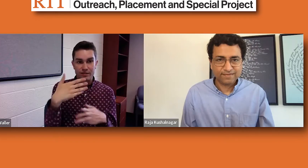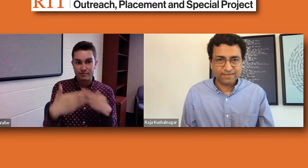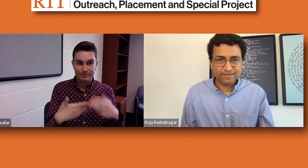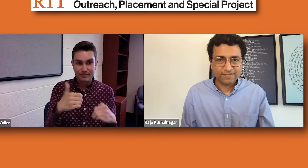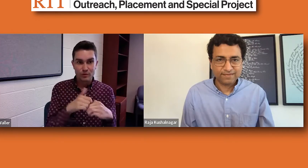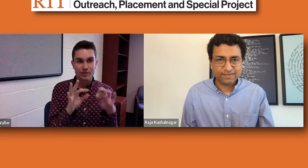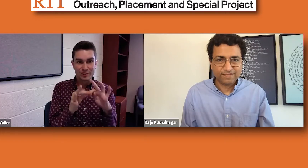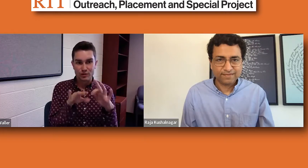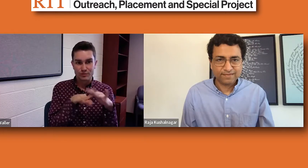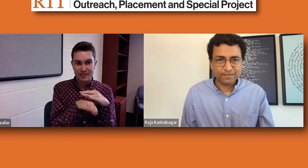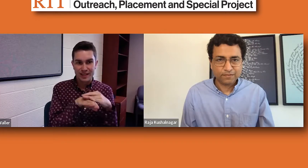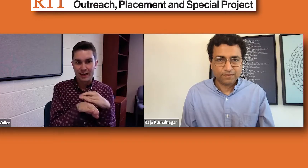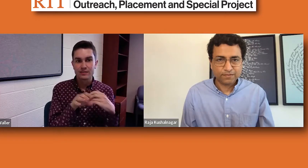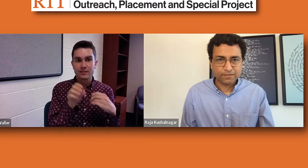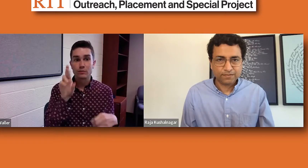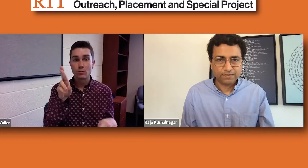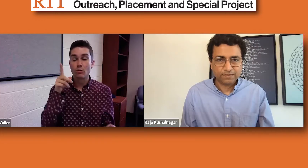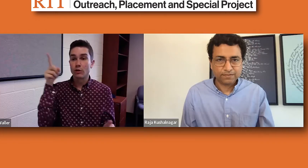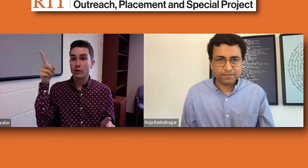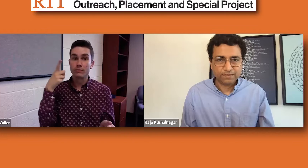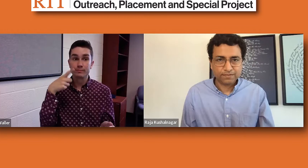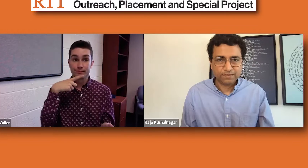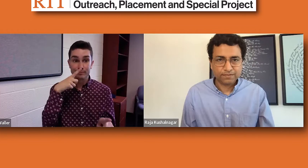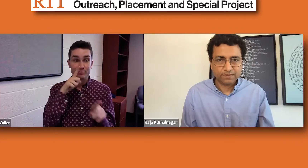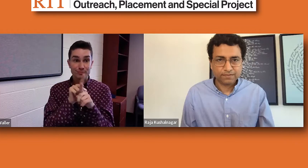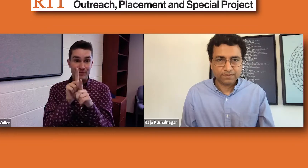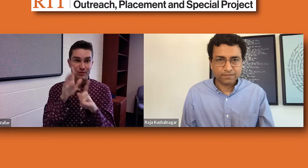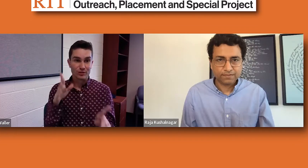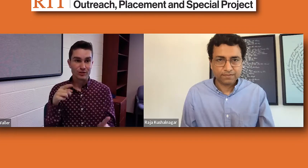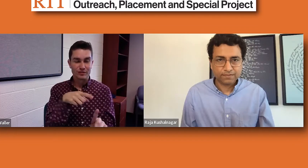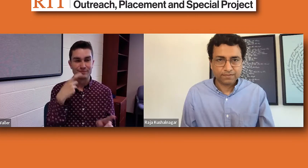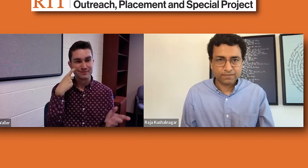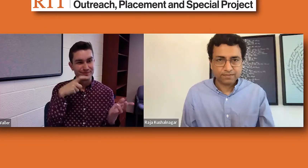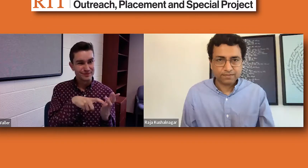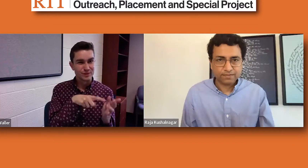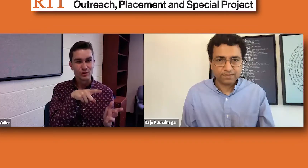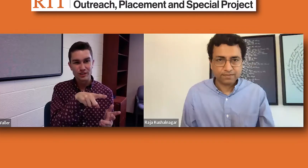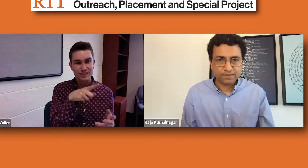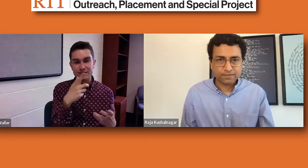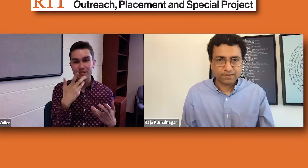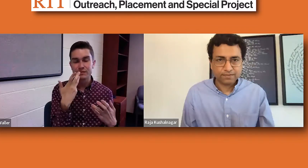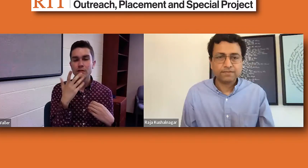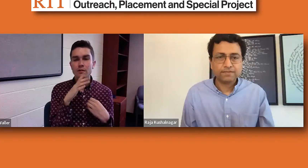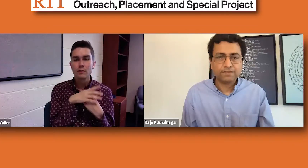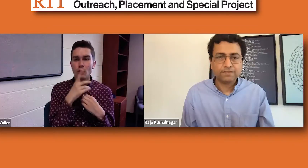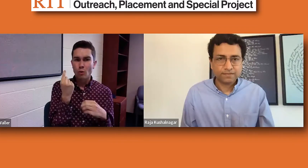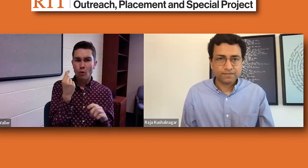or people working towards their PhDs with. Interpreter Access I notice that often with hearing mentors,